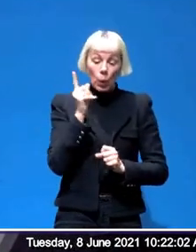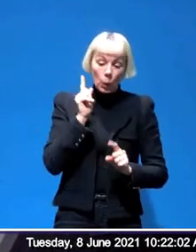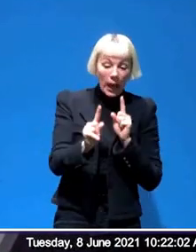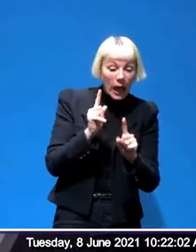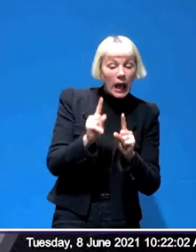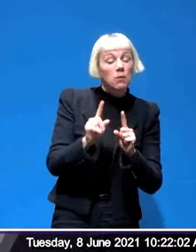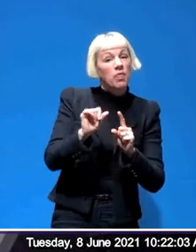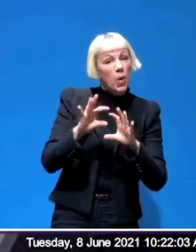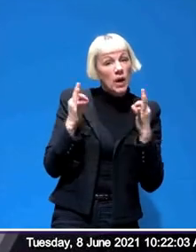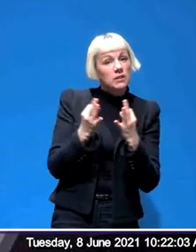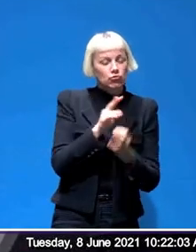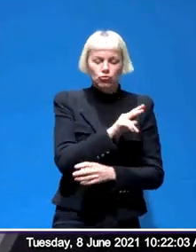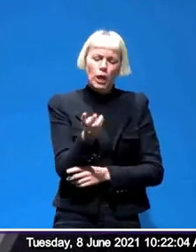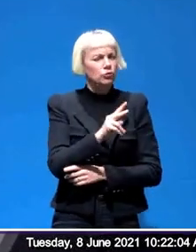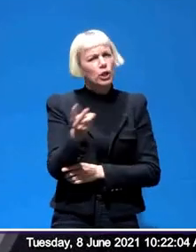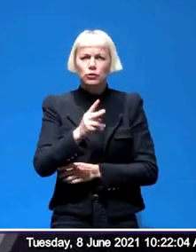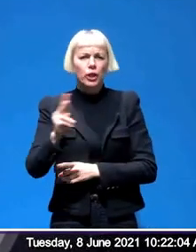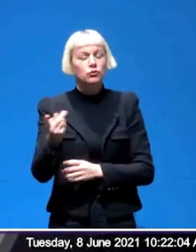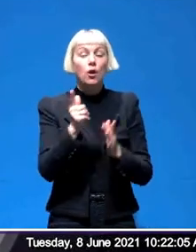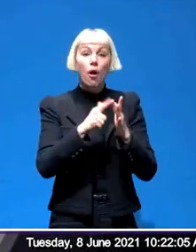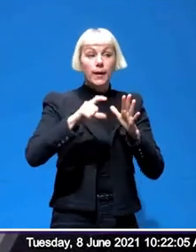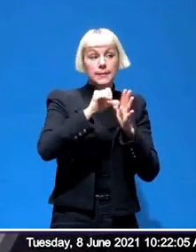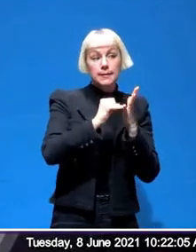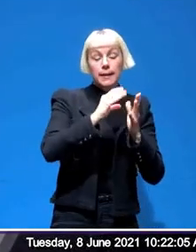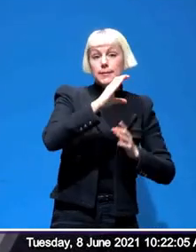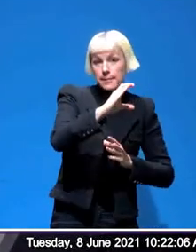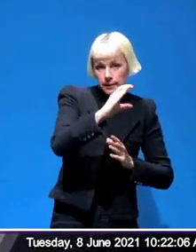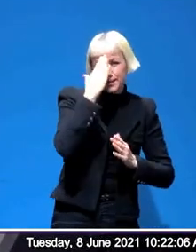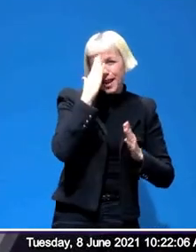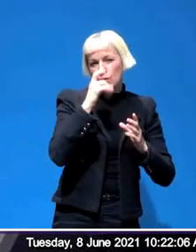It was first IDSC, the Intellectual Disability Services Council, it went to